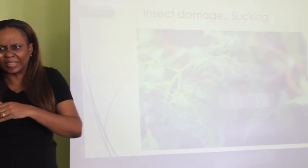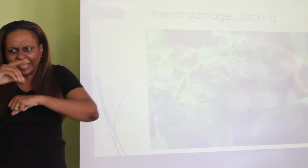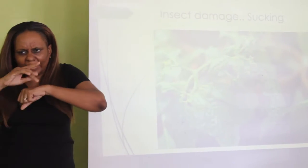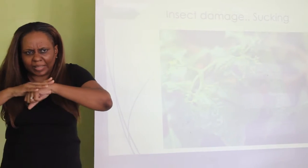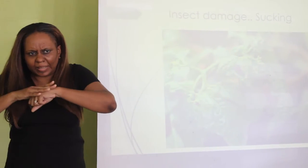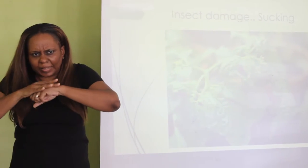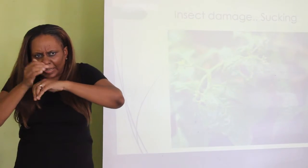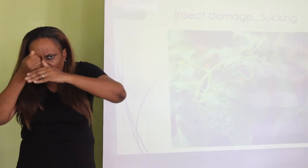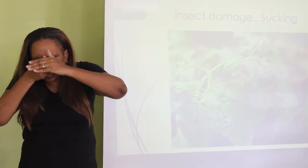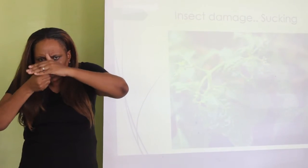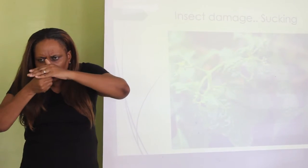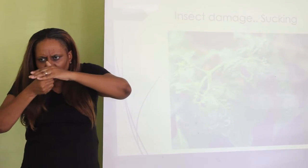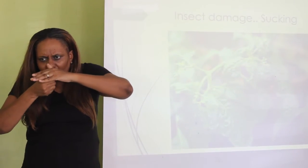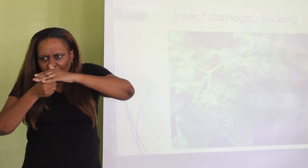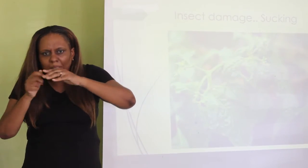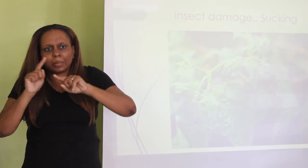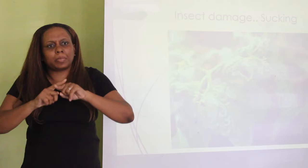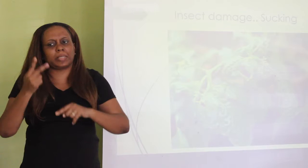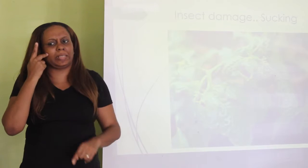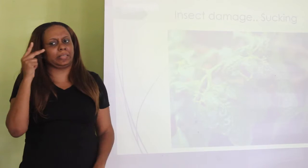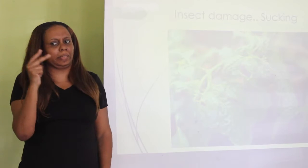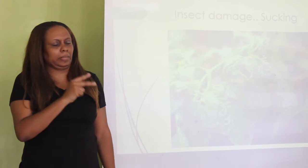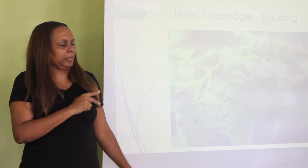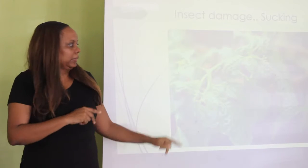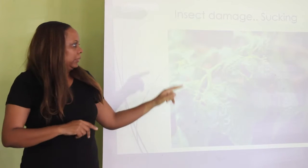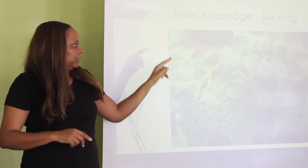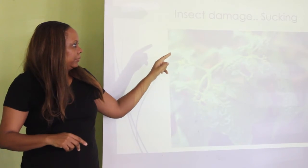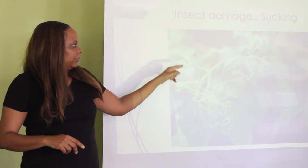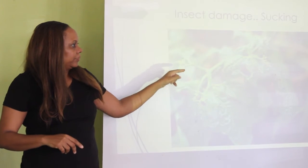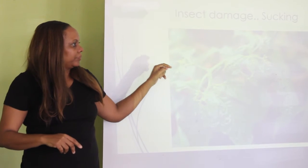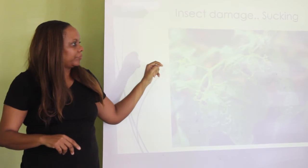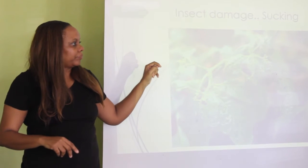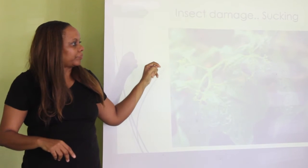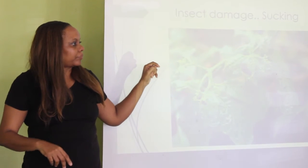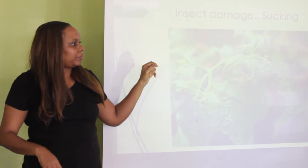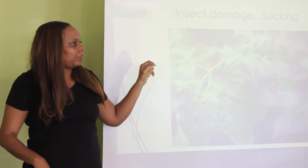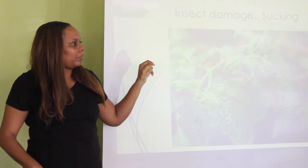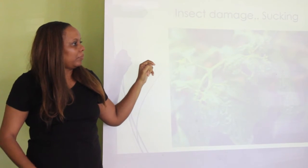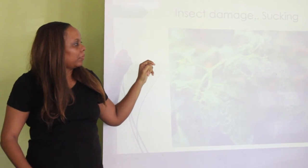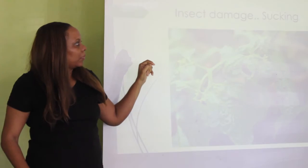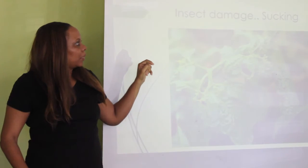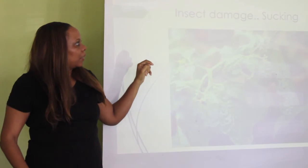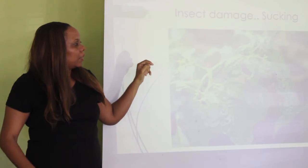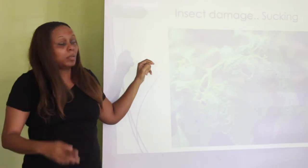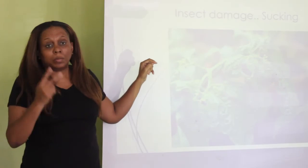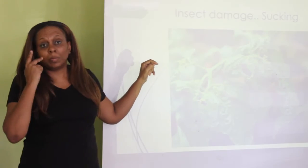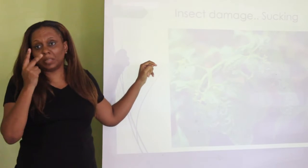but you'll certainly see the signs on symptoms that the plant has inserted inside